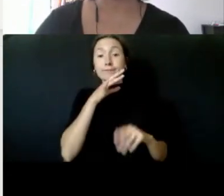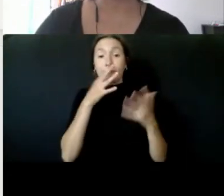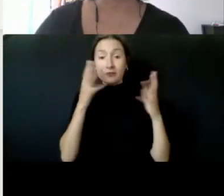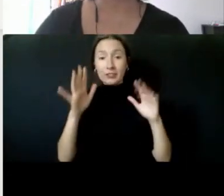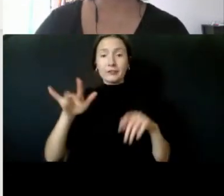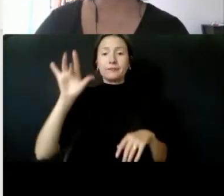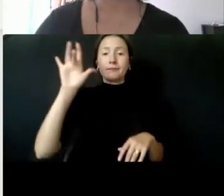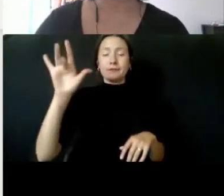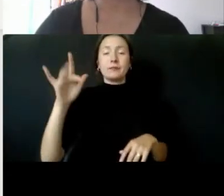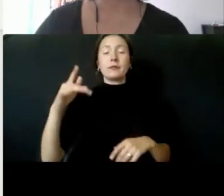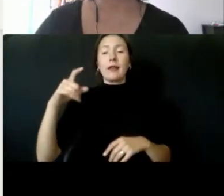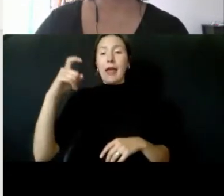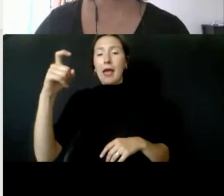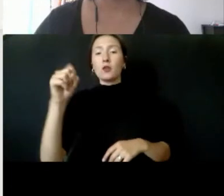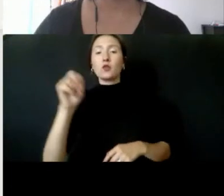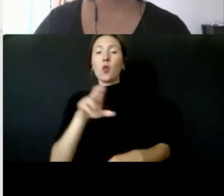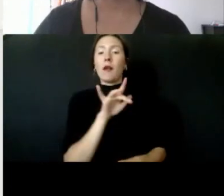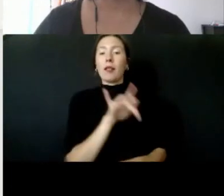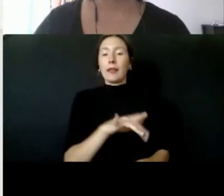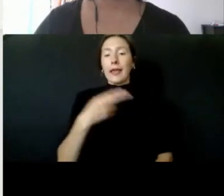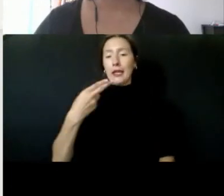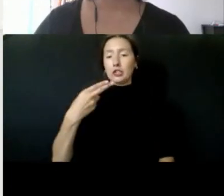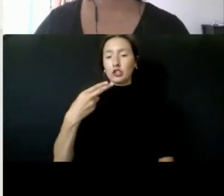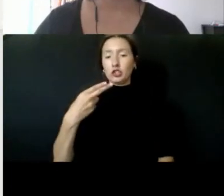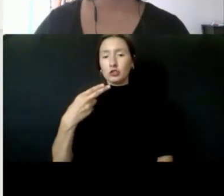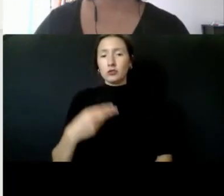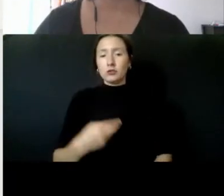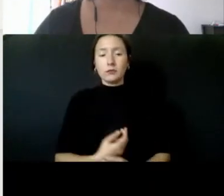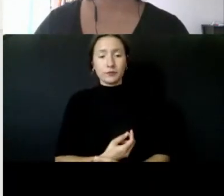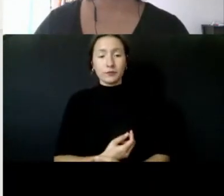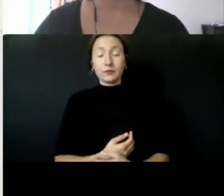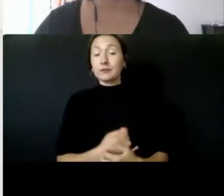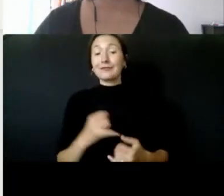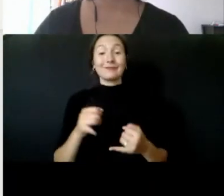and the last thing that i want to show everybody is just something that i find really useful for me